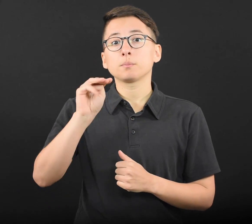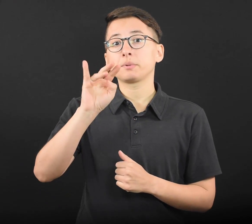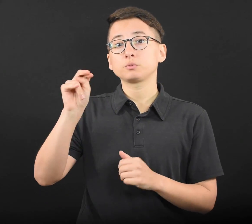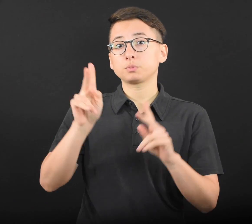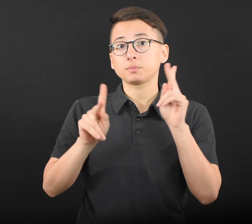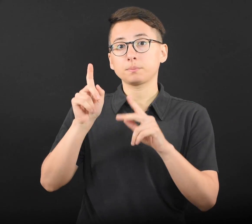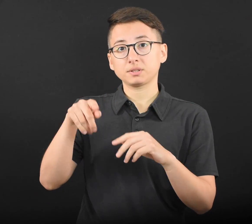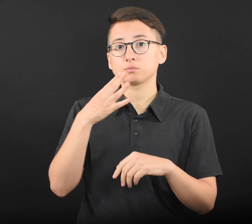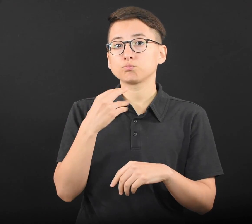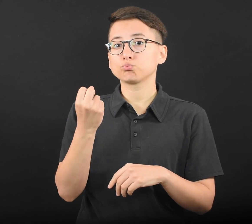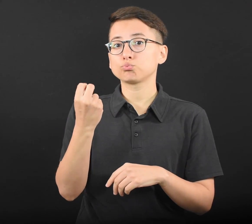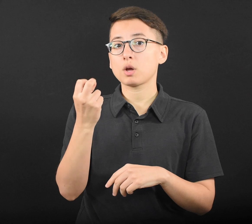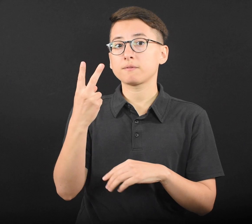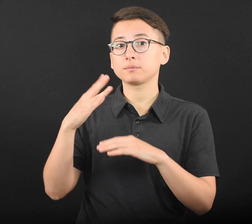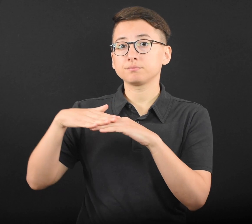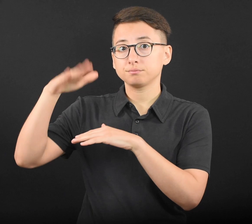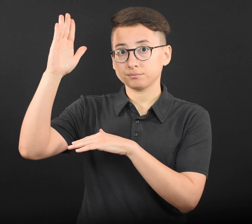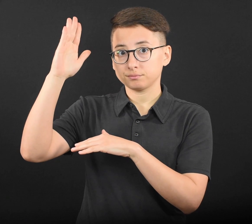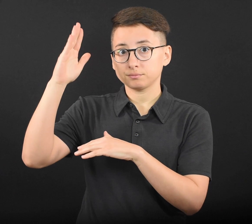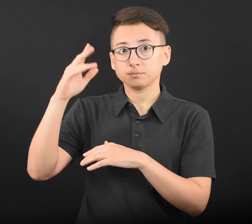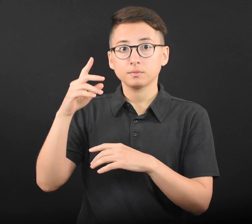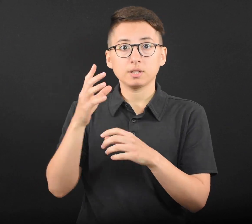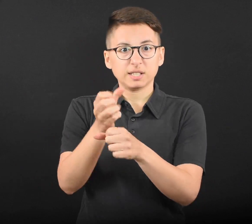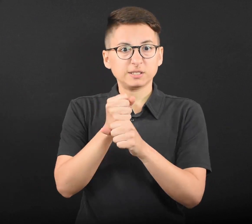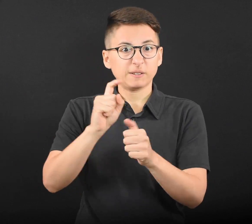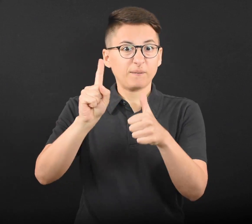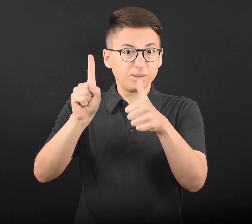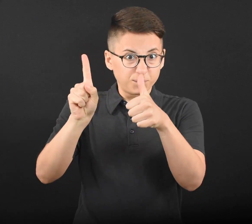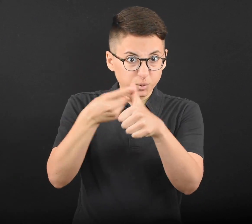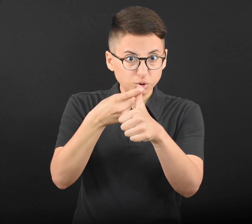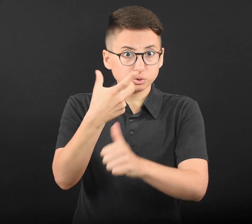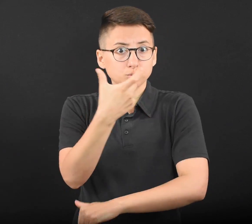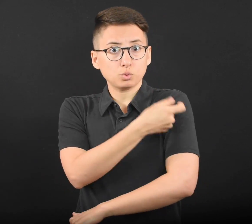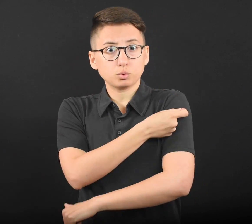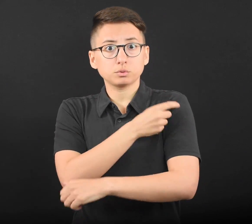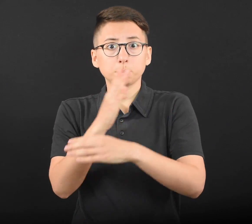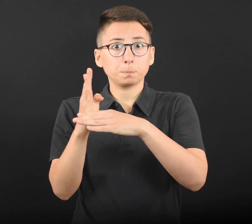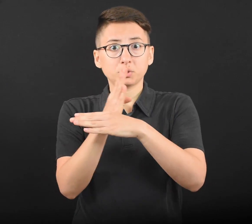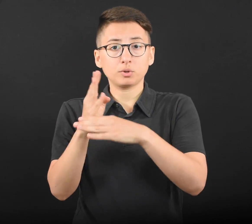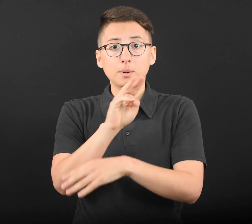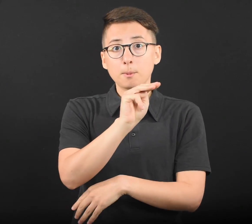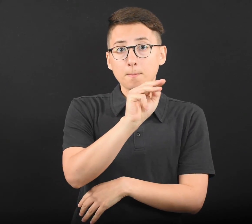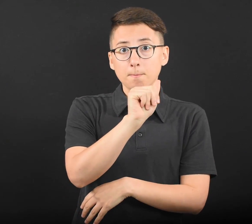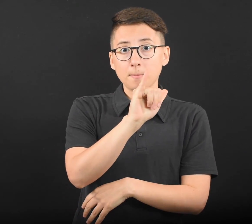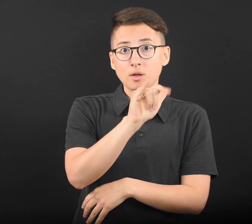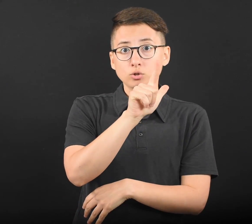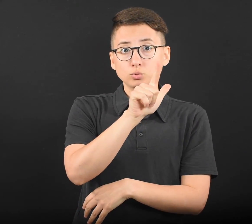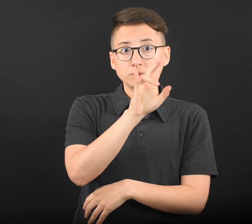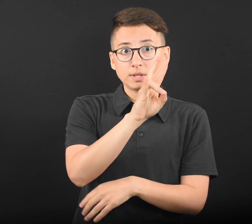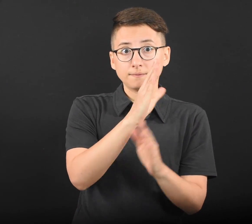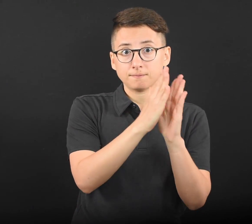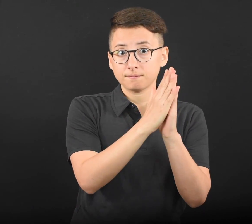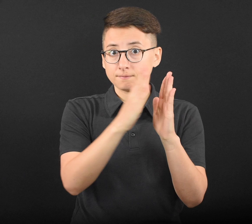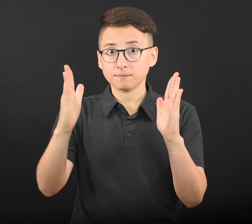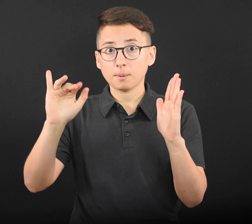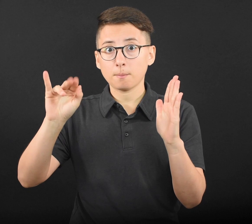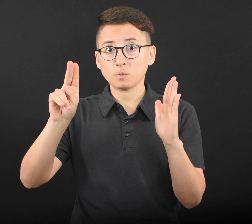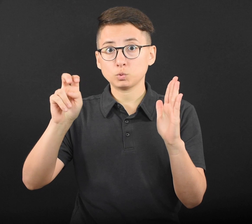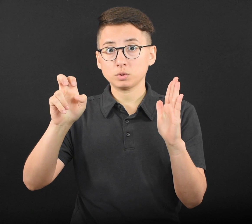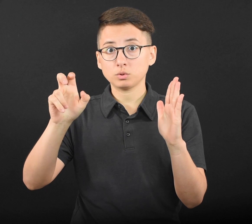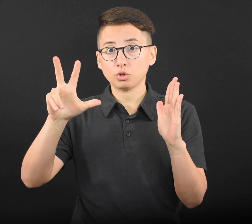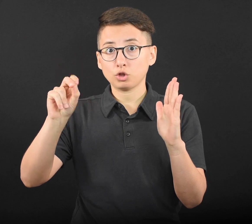must receive their first dose between May 27, 2021 and June 30, 2021.